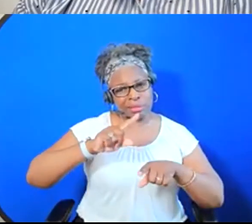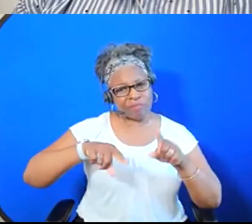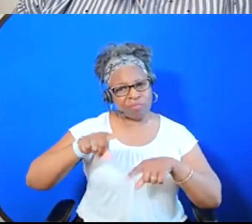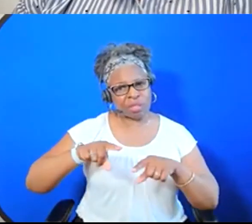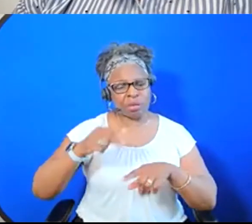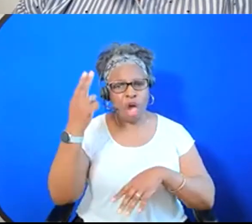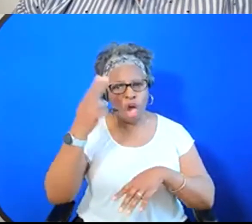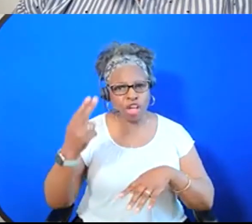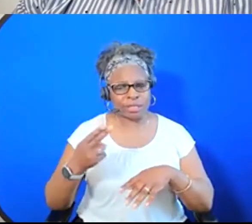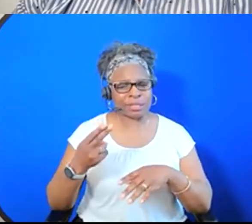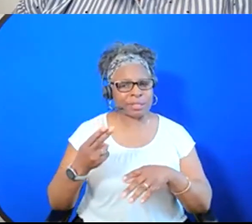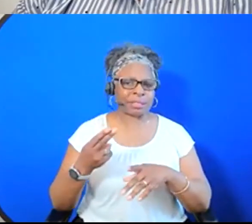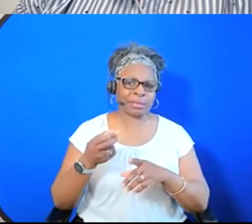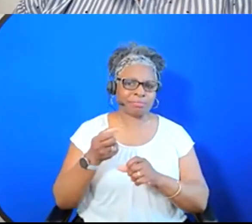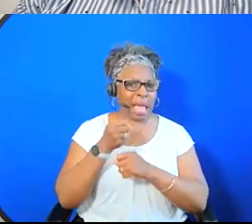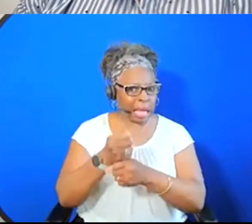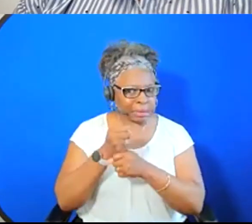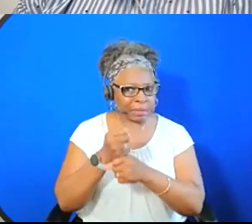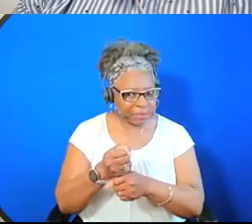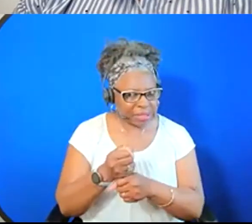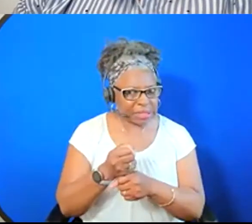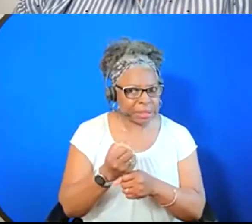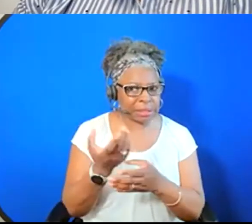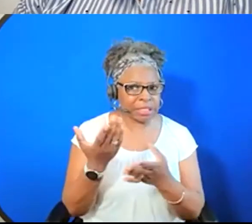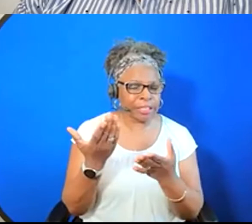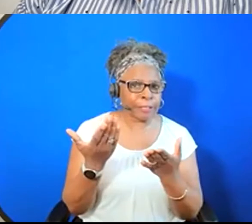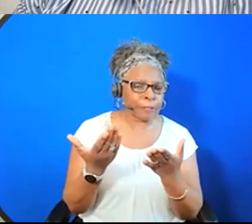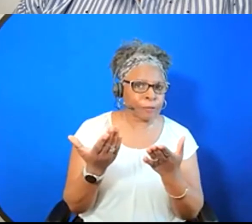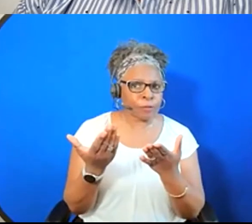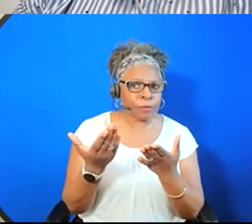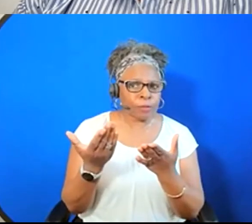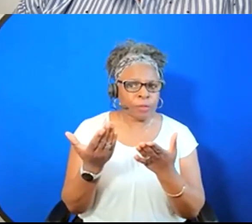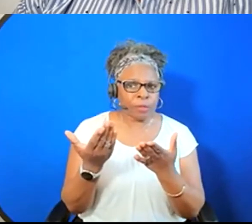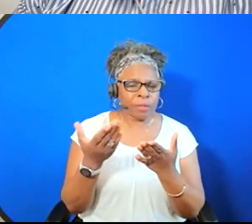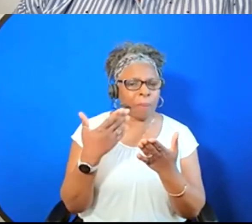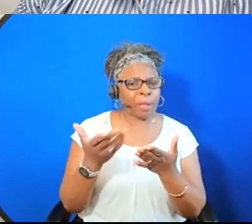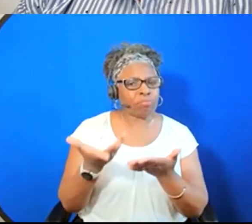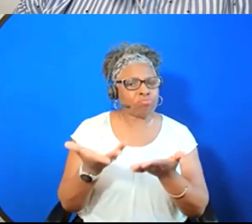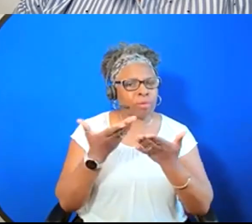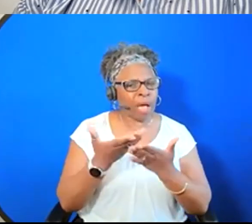it sort of it, it provided that kind of support to one another.